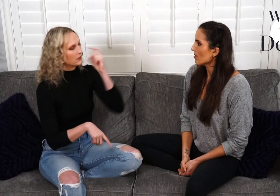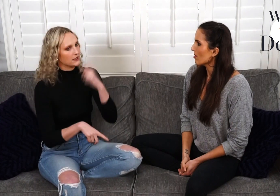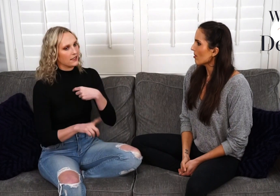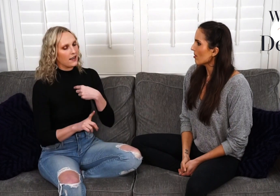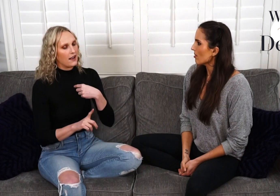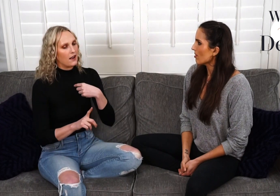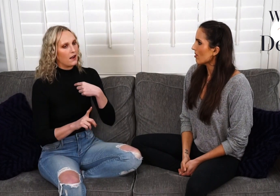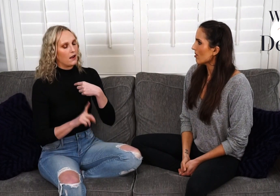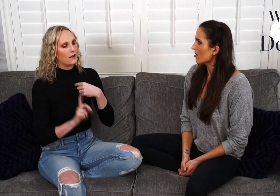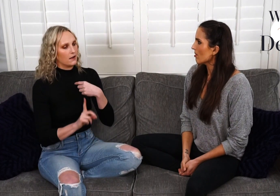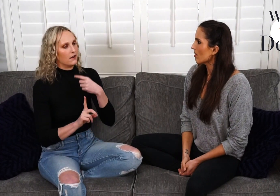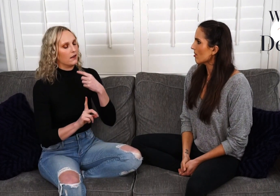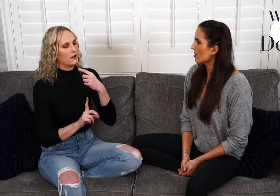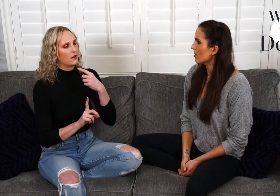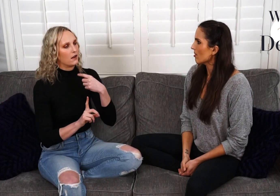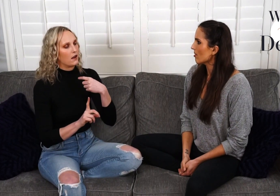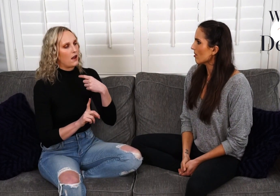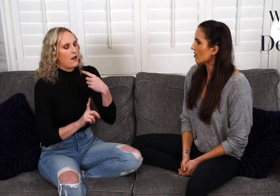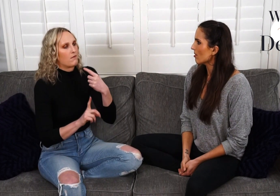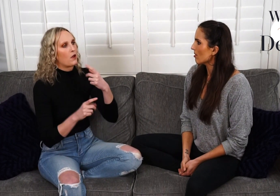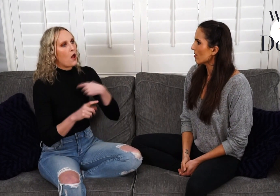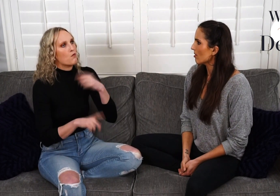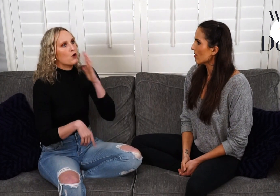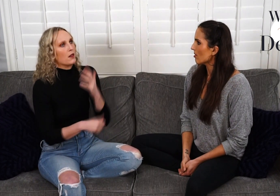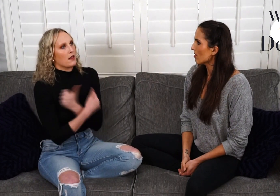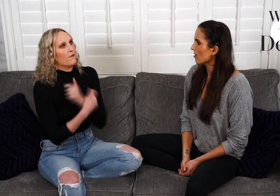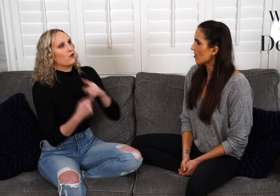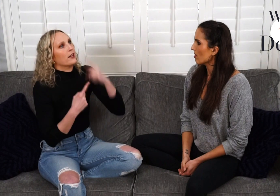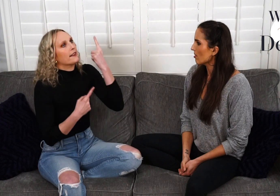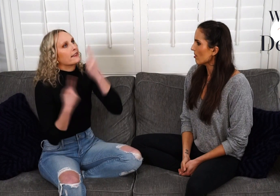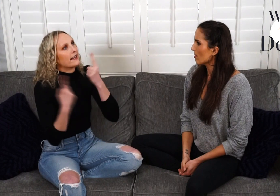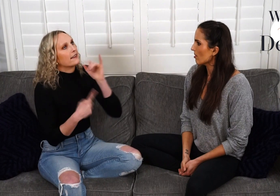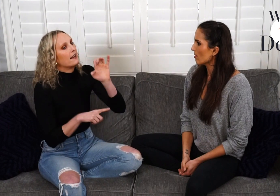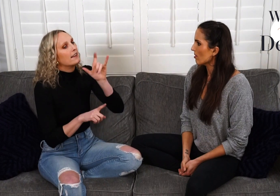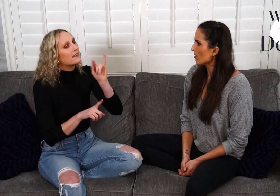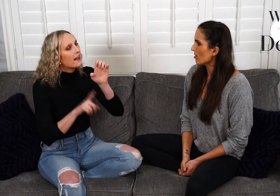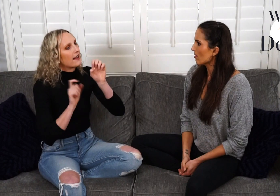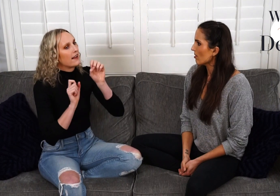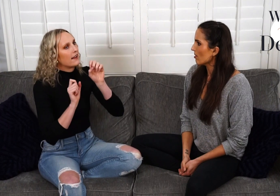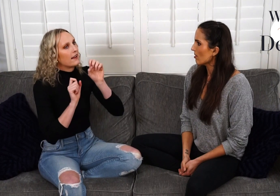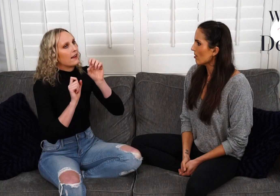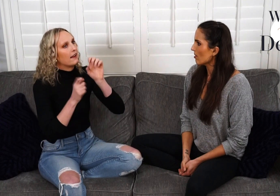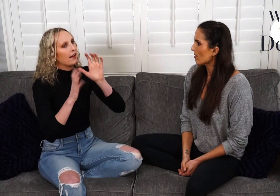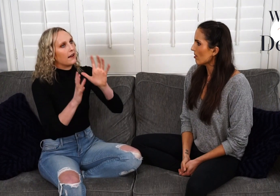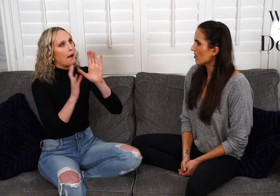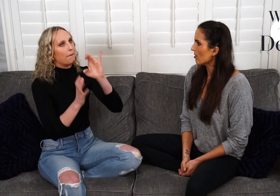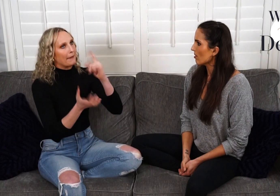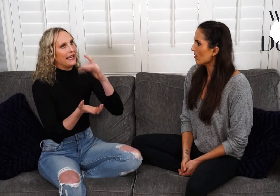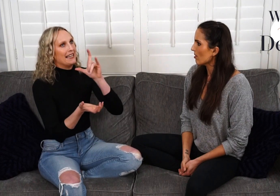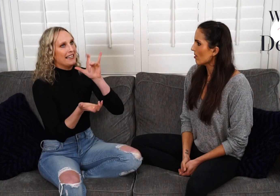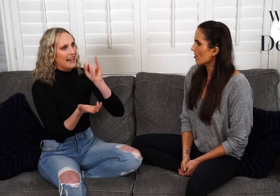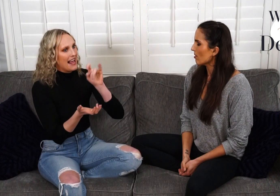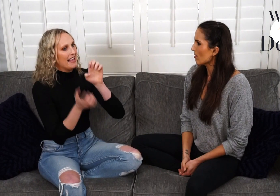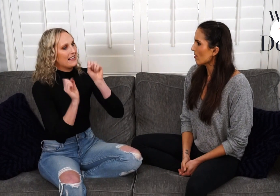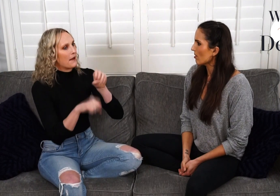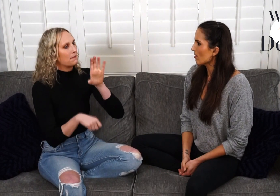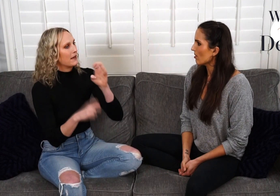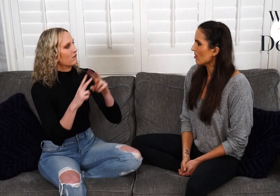question because here's the thing, I would love to think that that being an elite can be